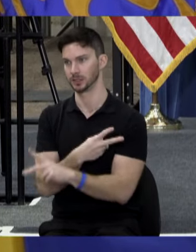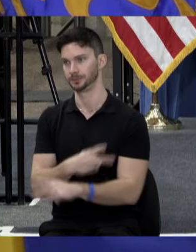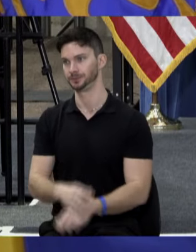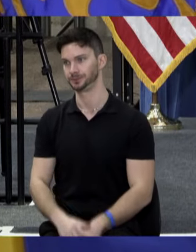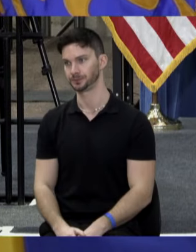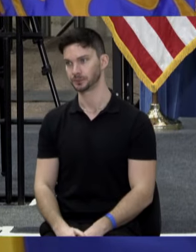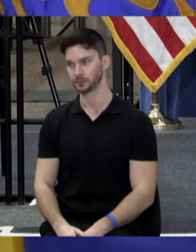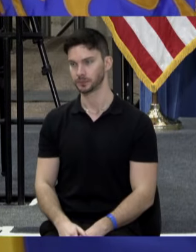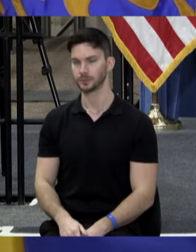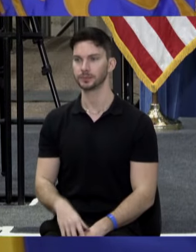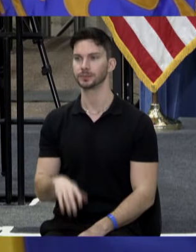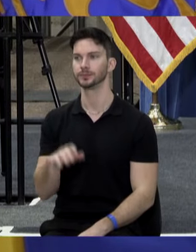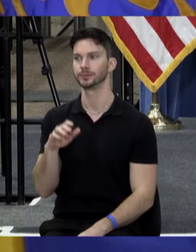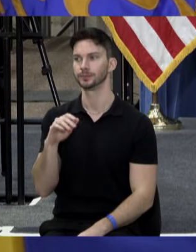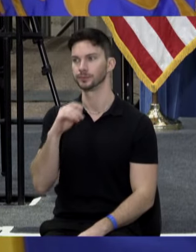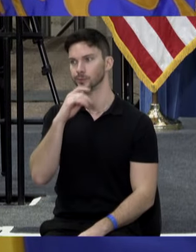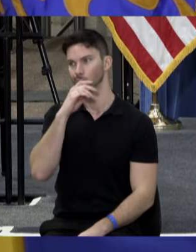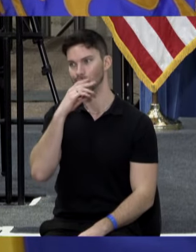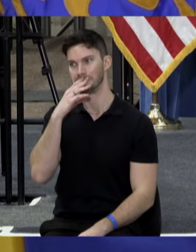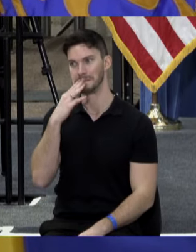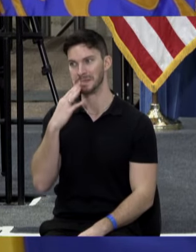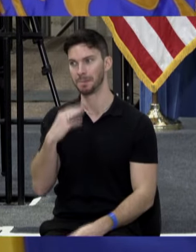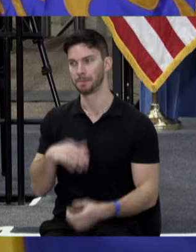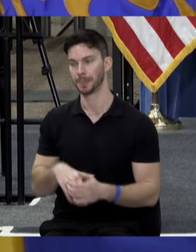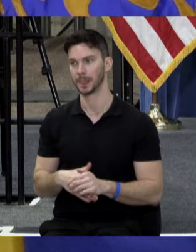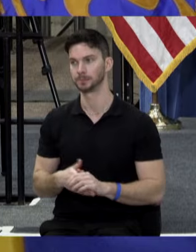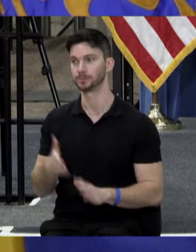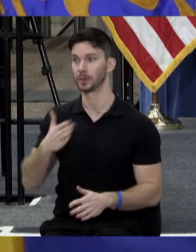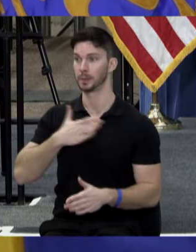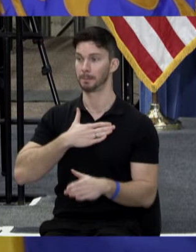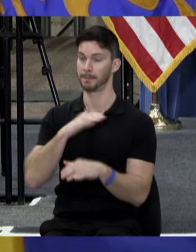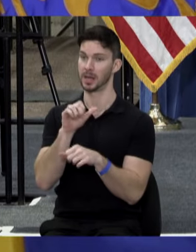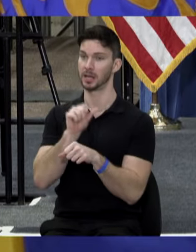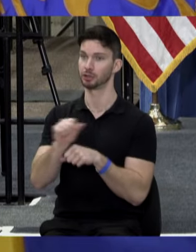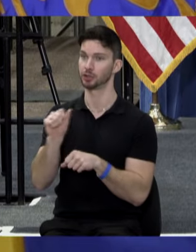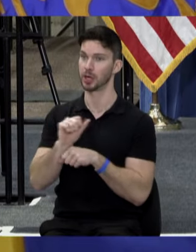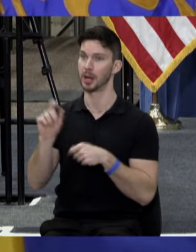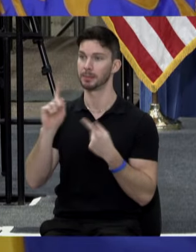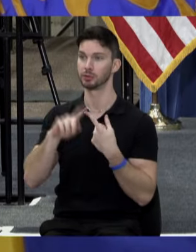But let me tell you, my job is to continue to fight to make sure